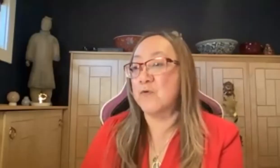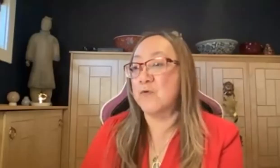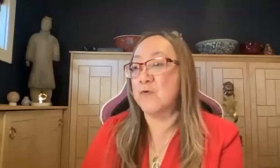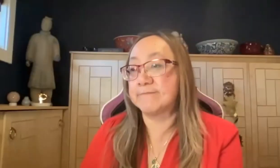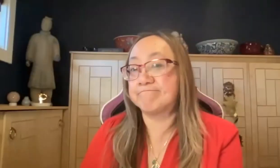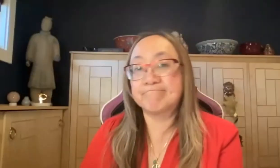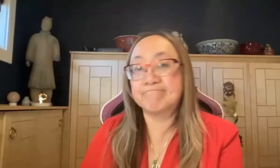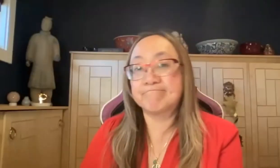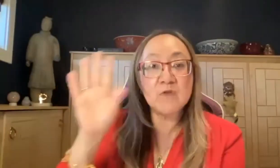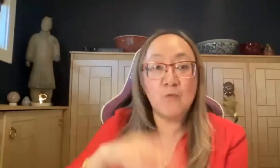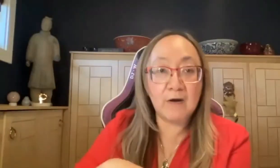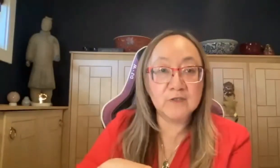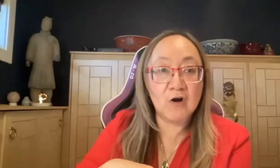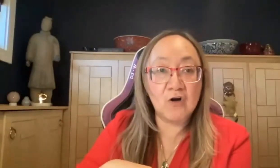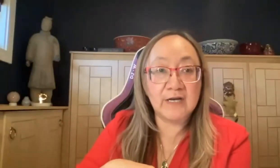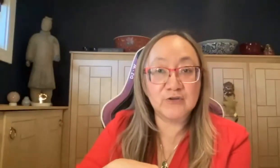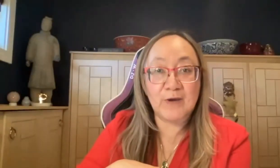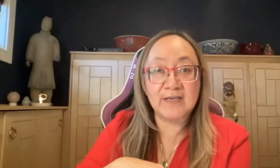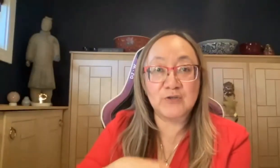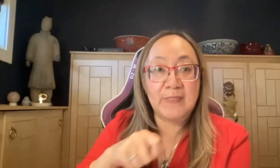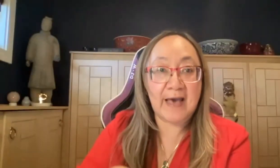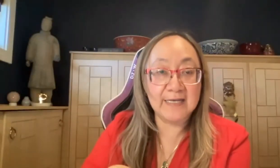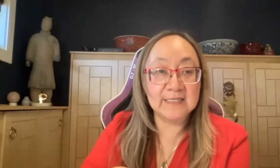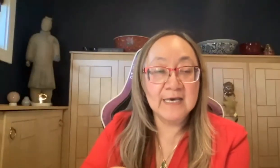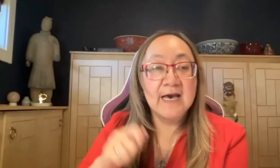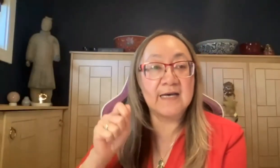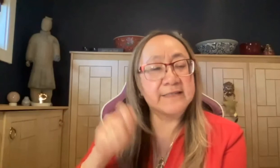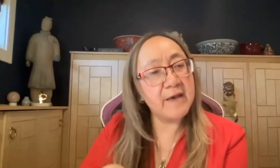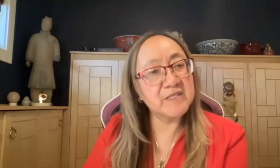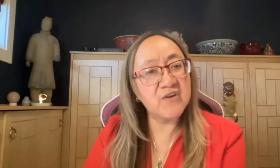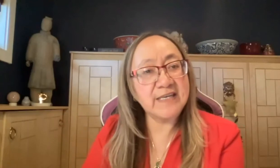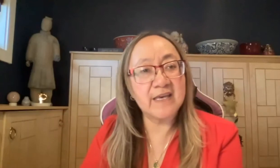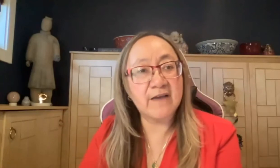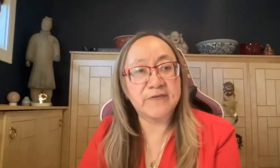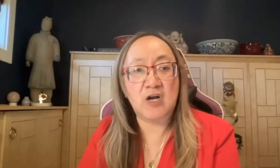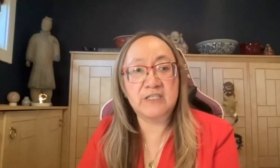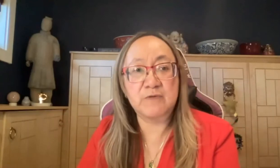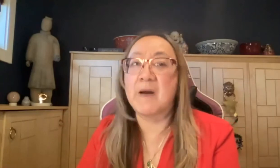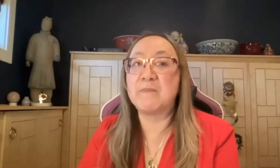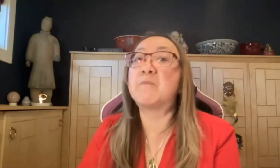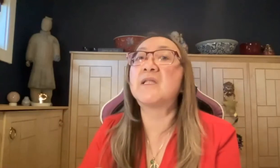So while we're all underway doing that, Sam is there anything I forgot to remind people